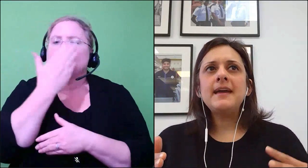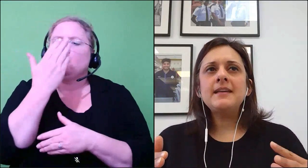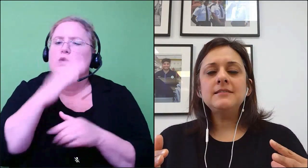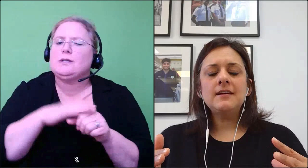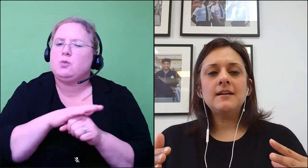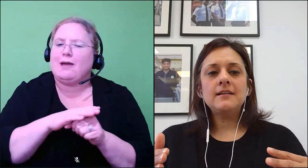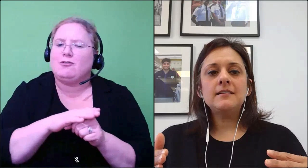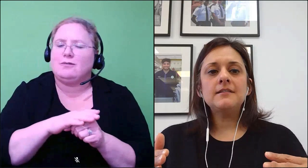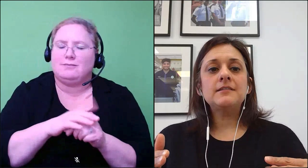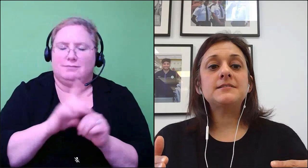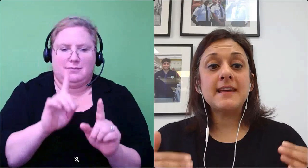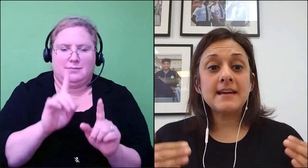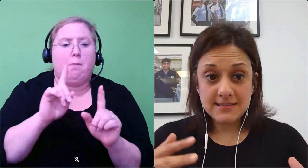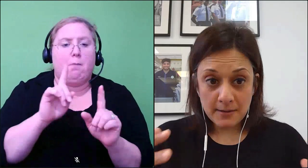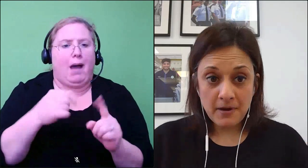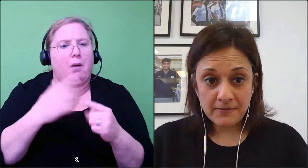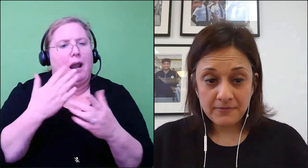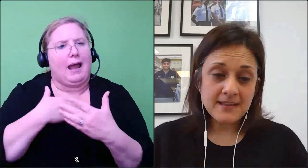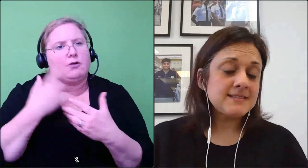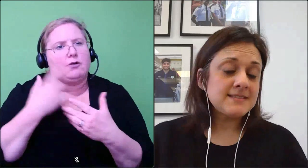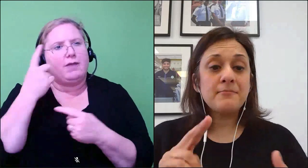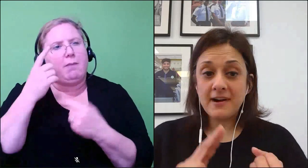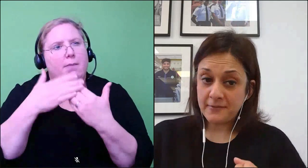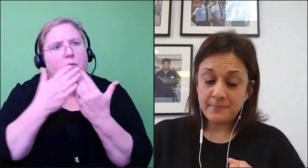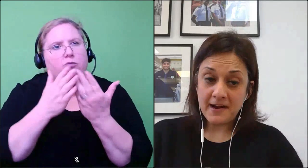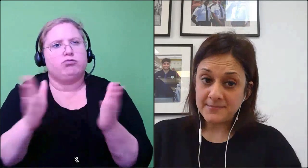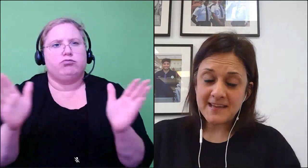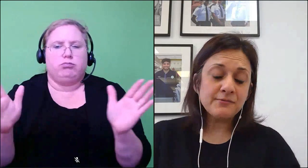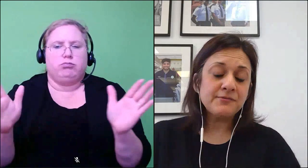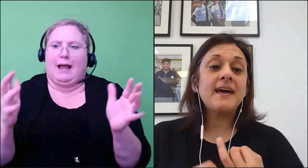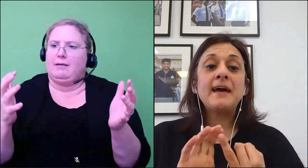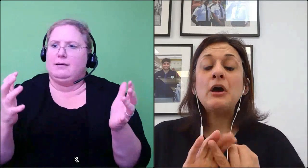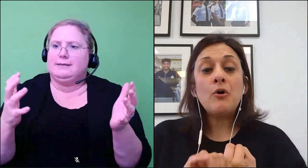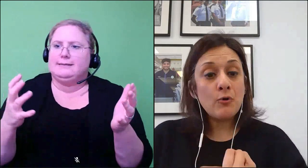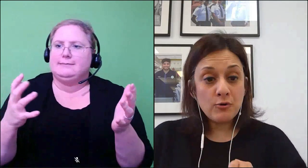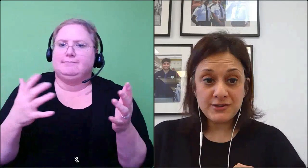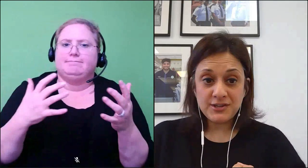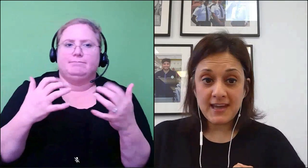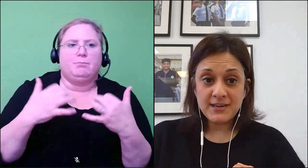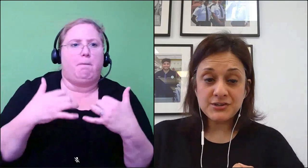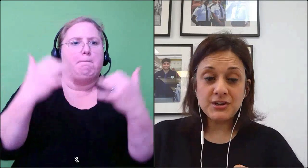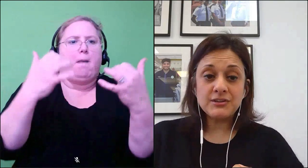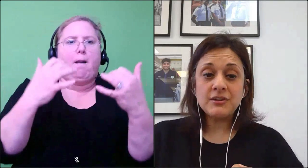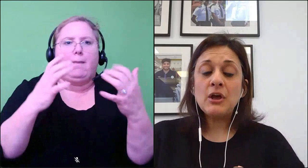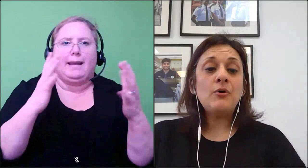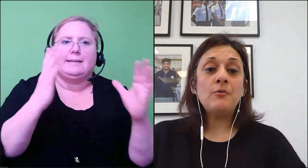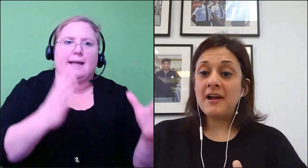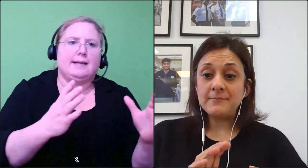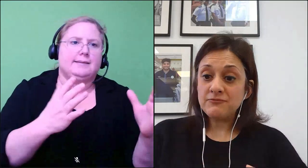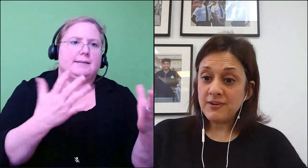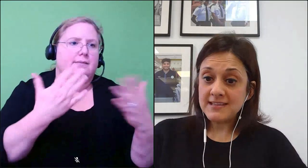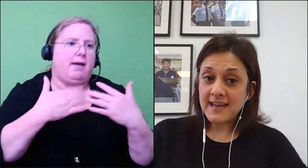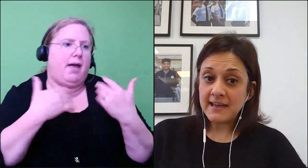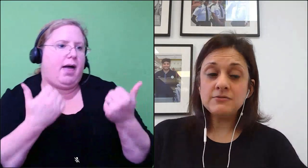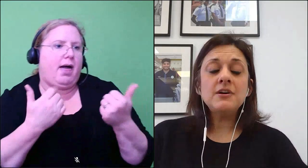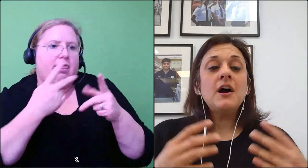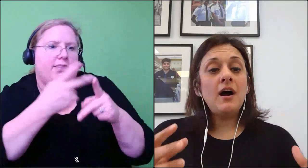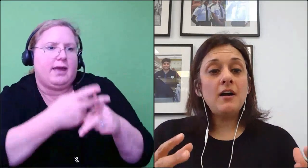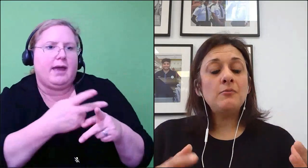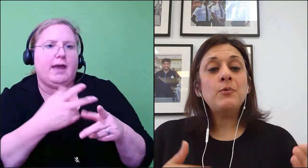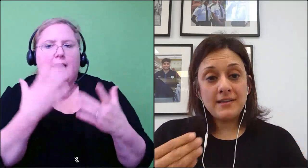In sectors that are public facing, perhaps health care, or education, or perhaps retail,